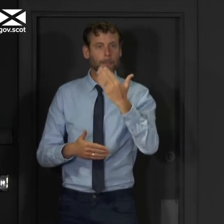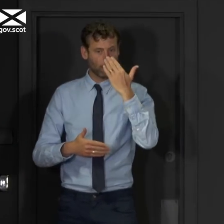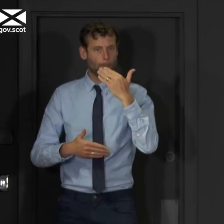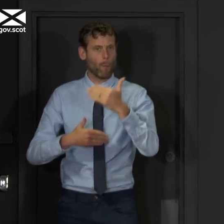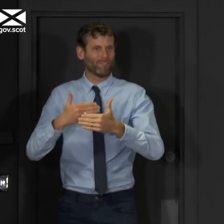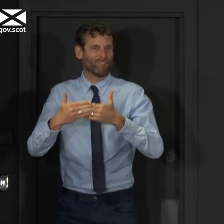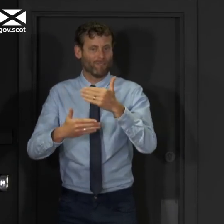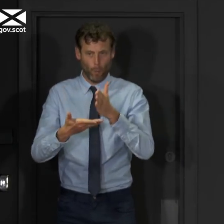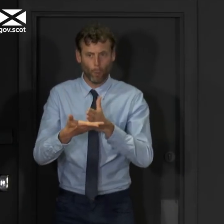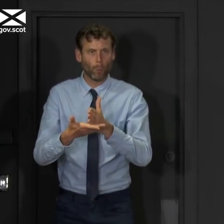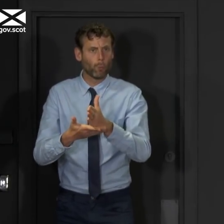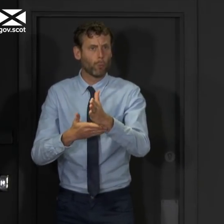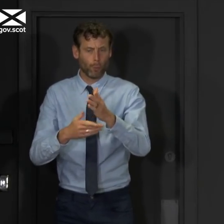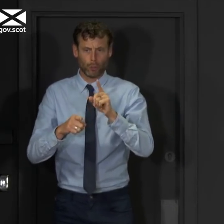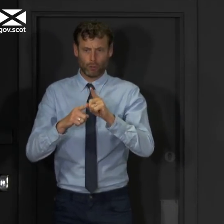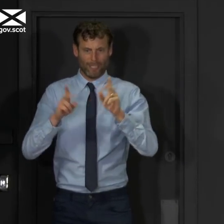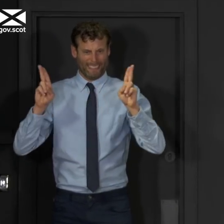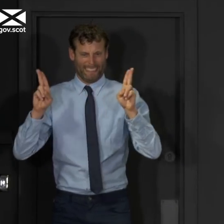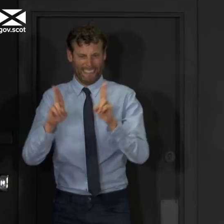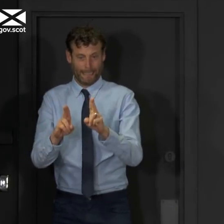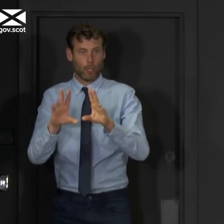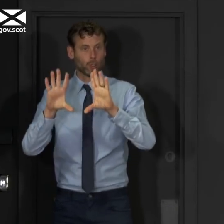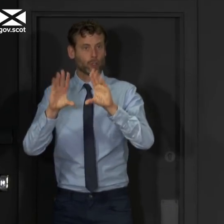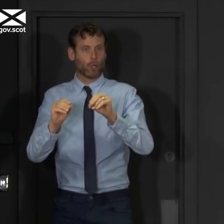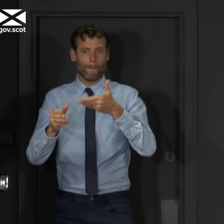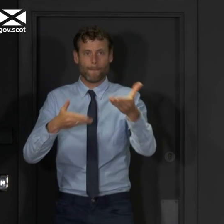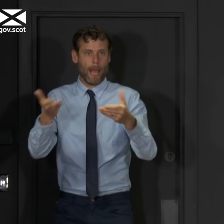in combatting and suppressing the virus in Scotland.